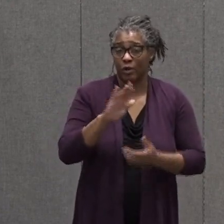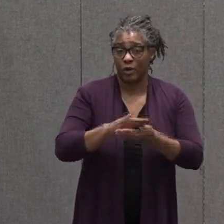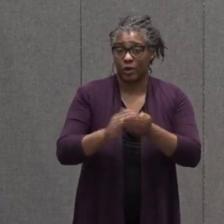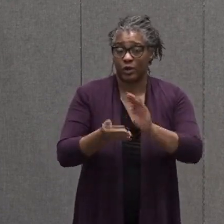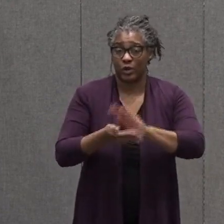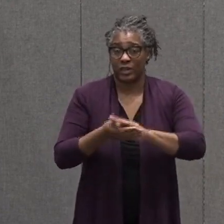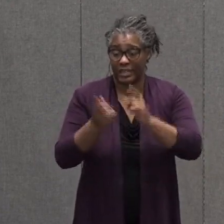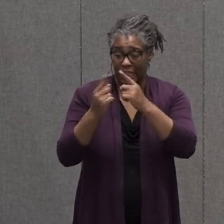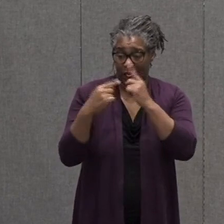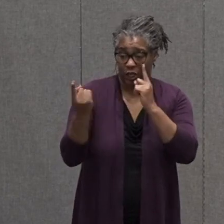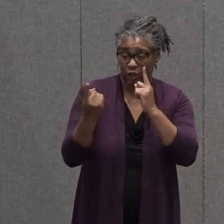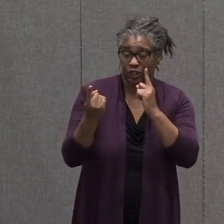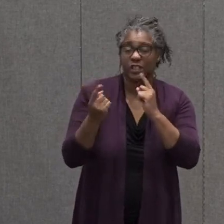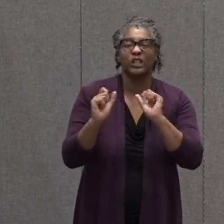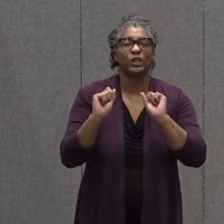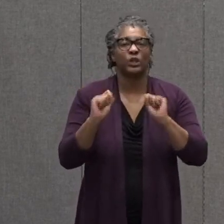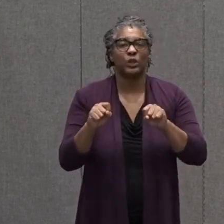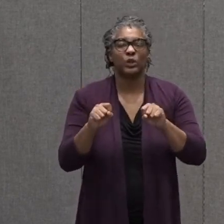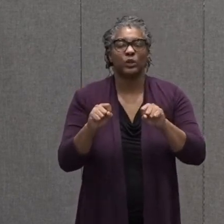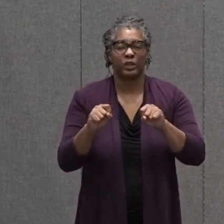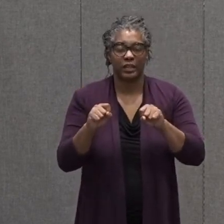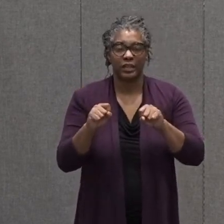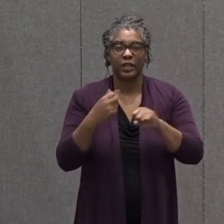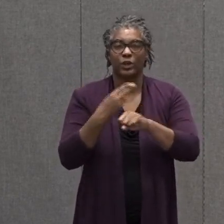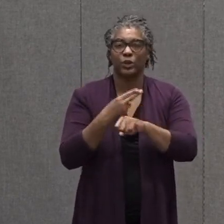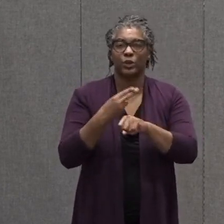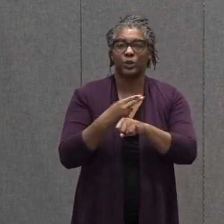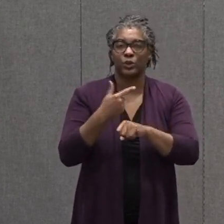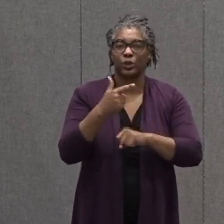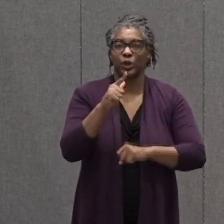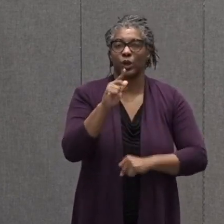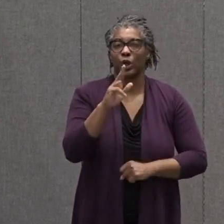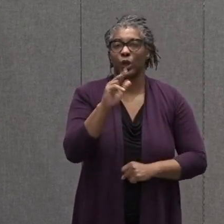Or you could even try with corn tortillas.